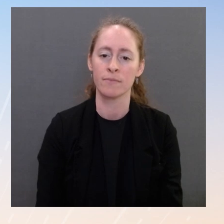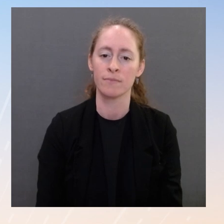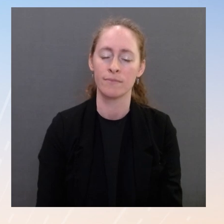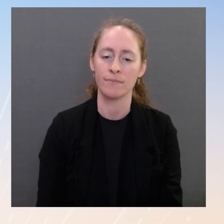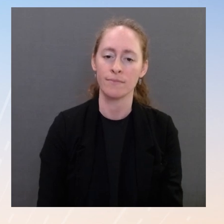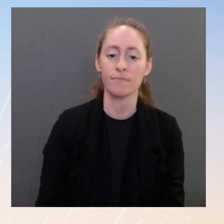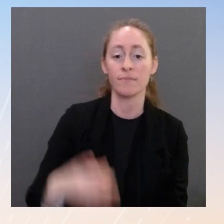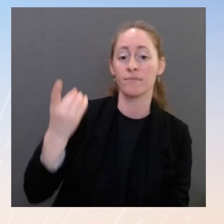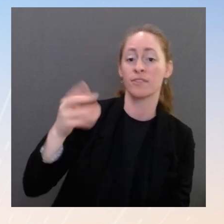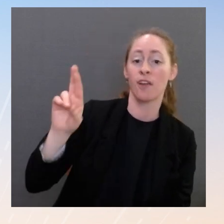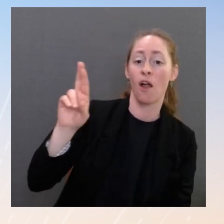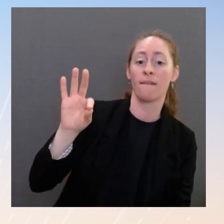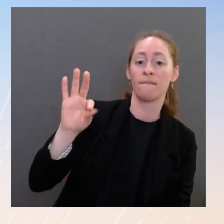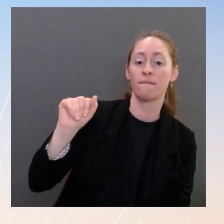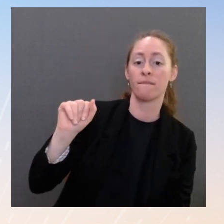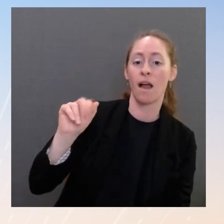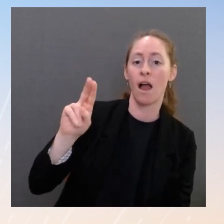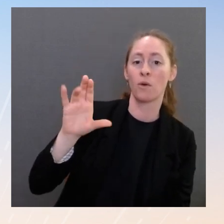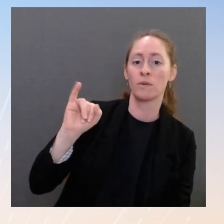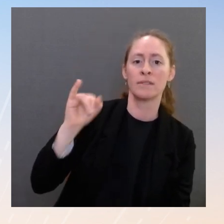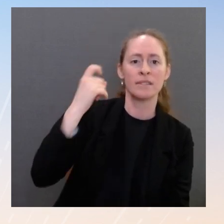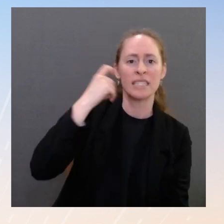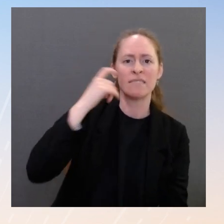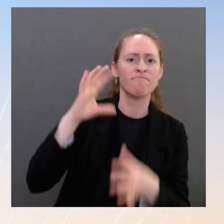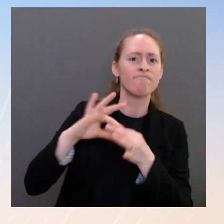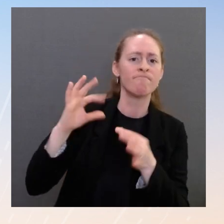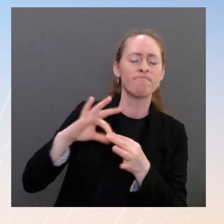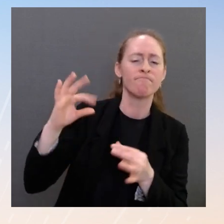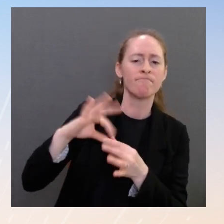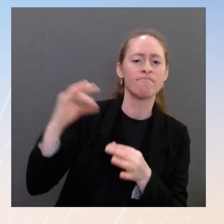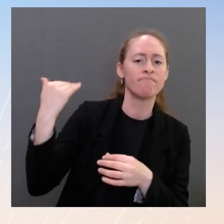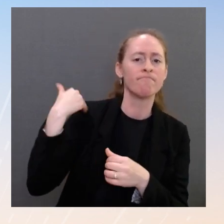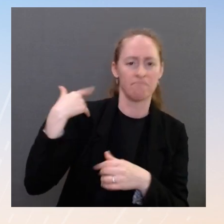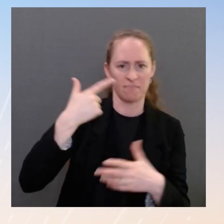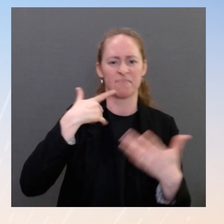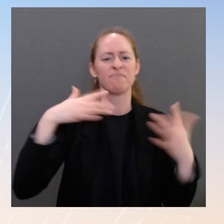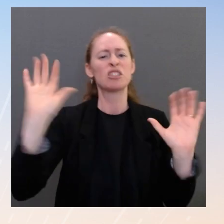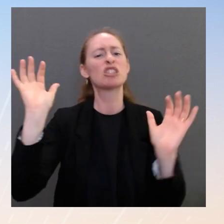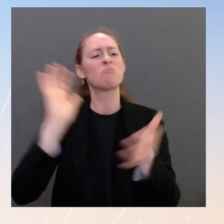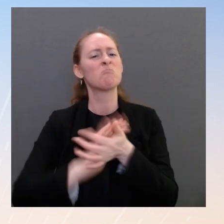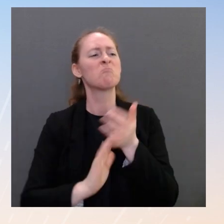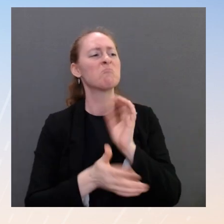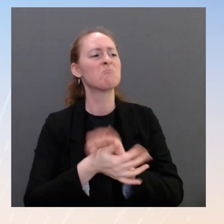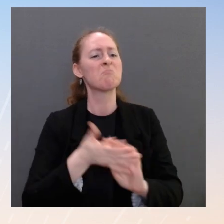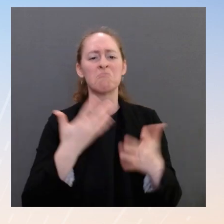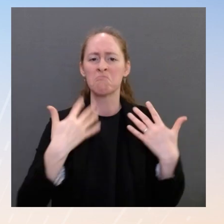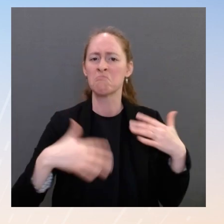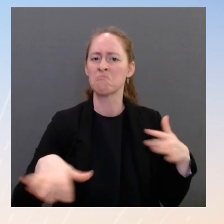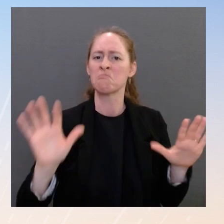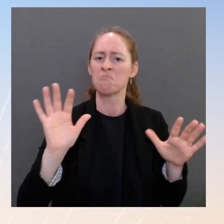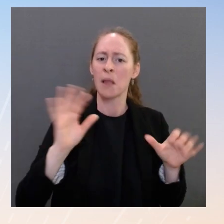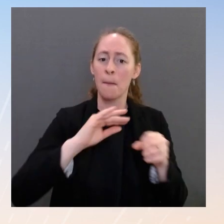"This country is out of the pandemic phase of COVID." What phase are we in right now?